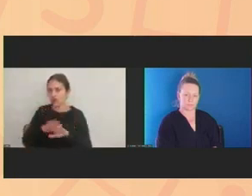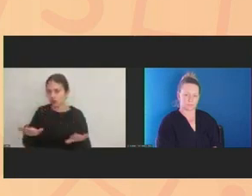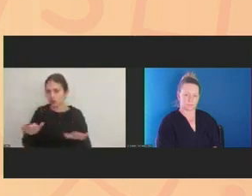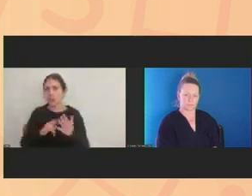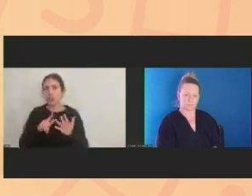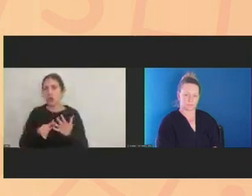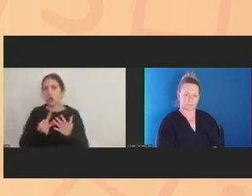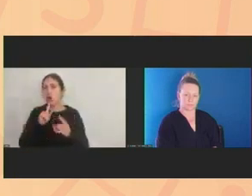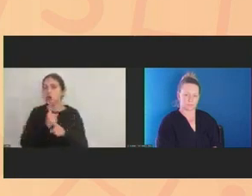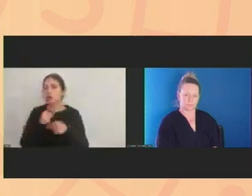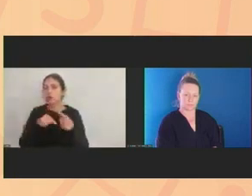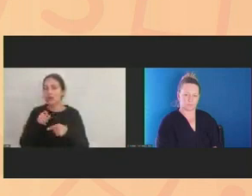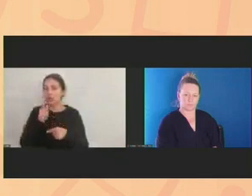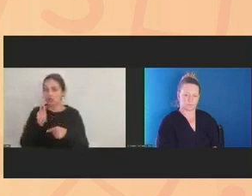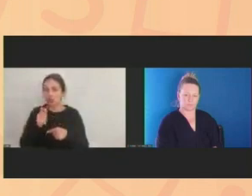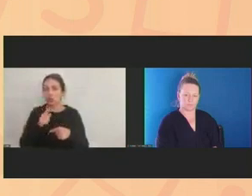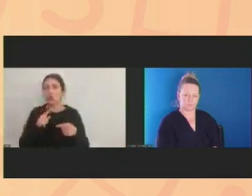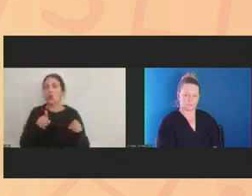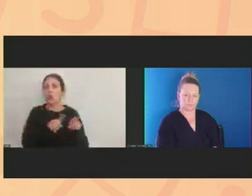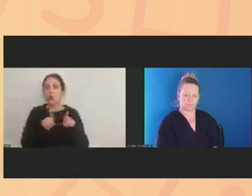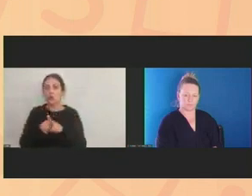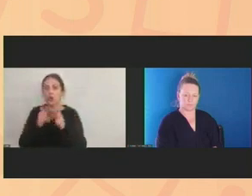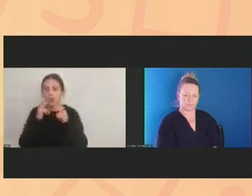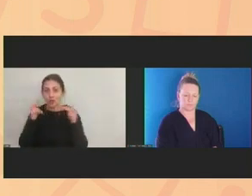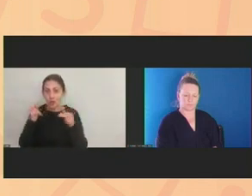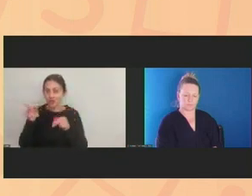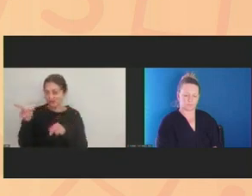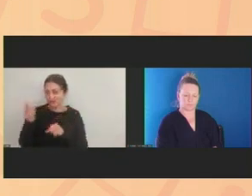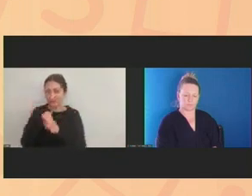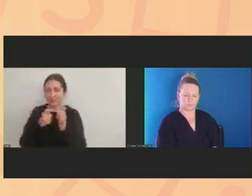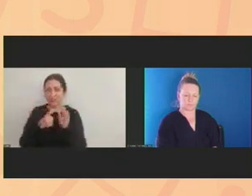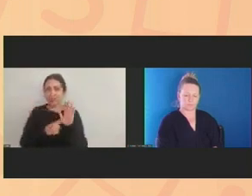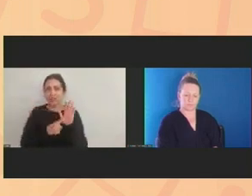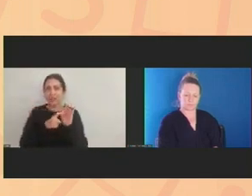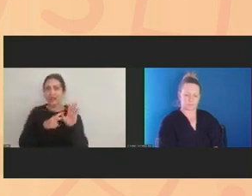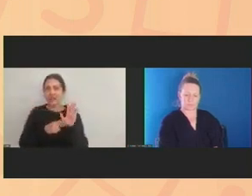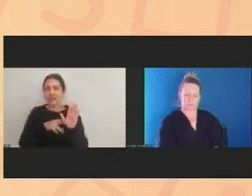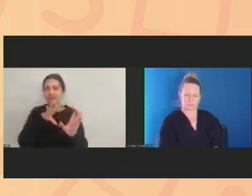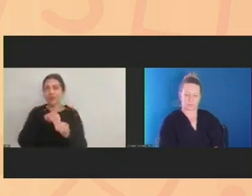We also have songs which Gillian's been a big part of. So all of our songs and music that we have within